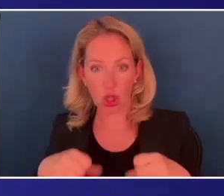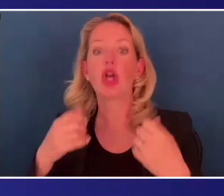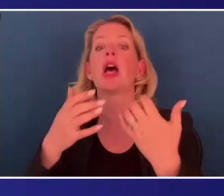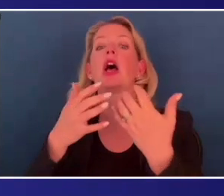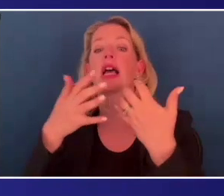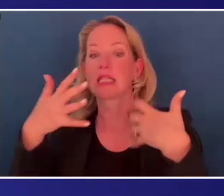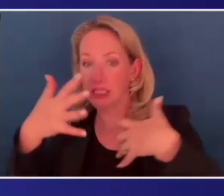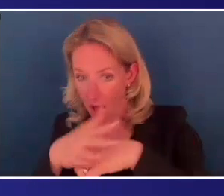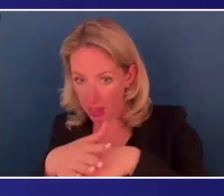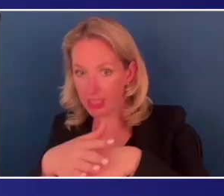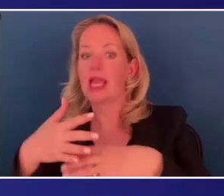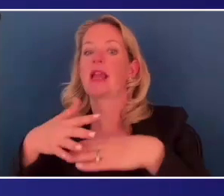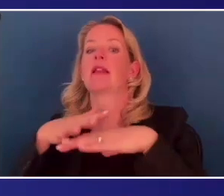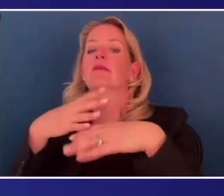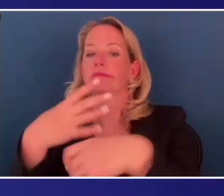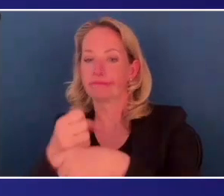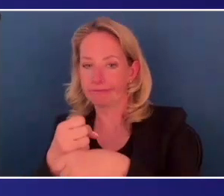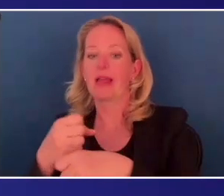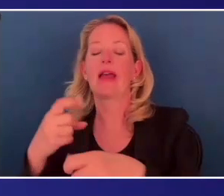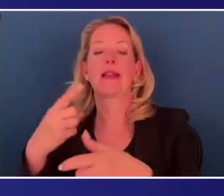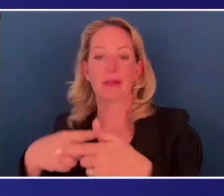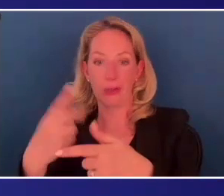They just said I didn't have the right type of loans to be eligible. This, the, people practiced by the student loan services has been well documented, reported on.